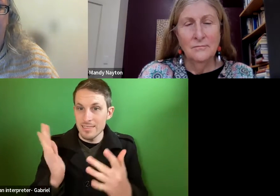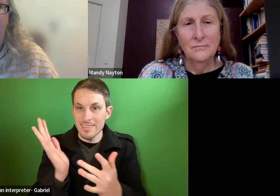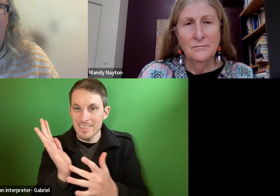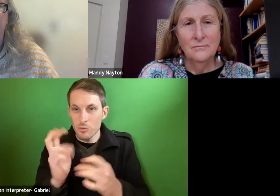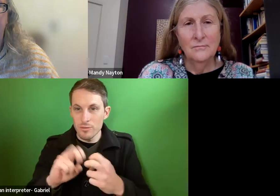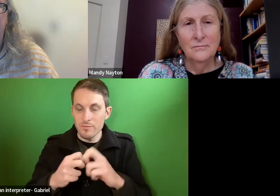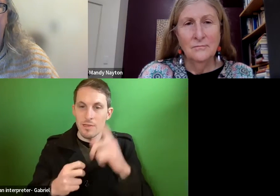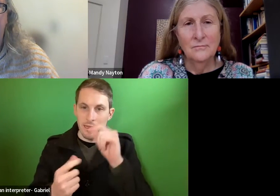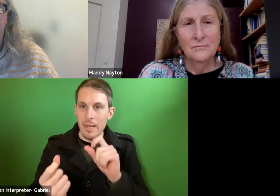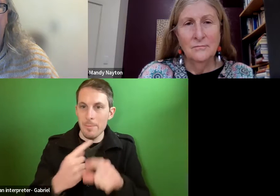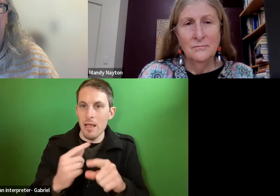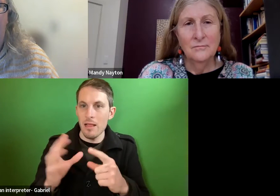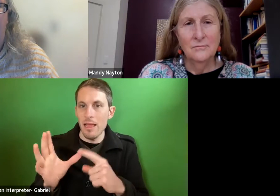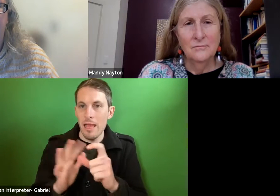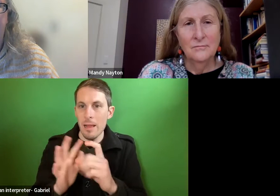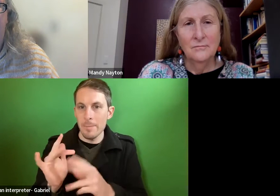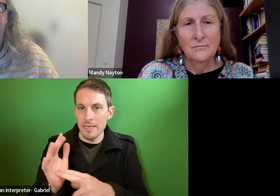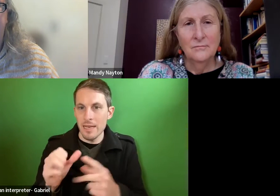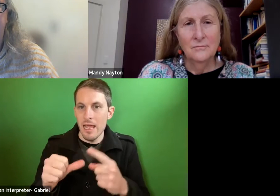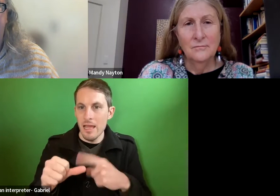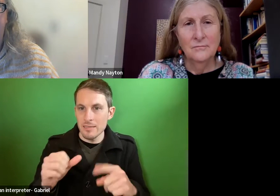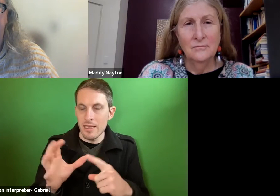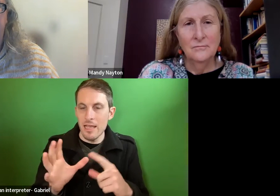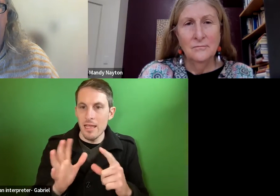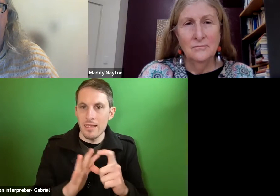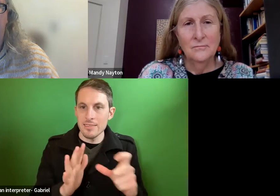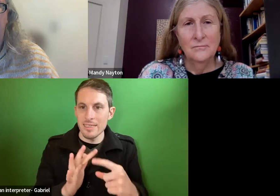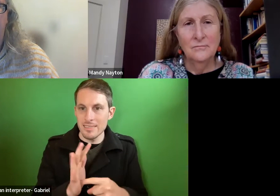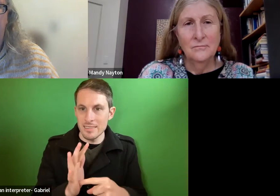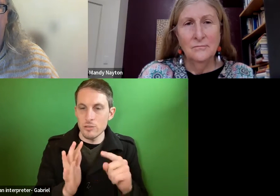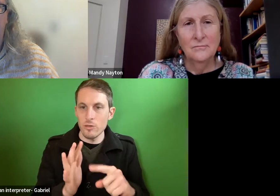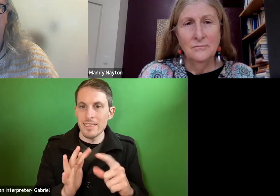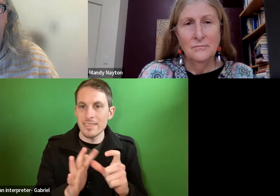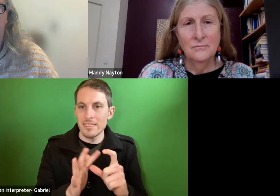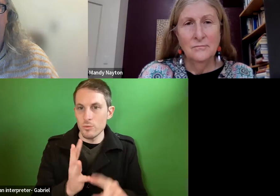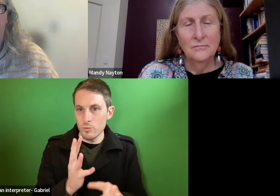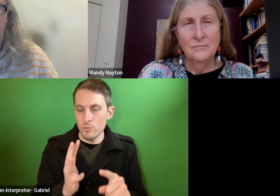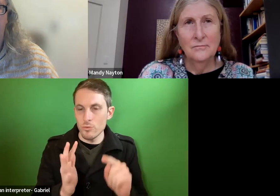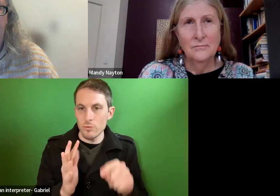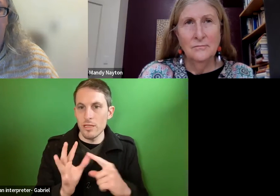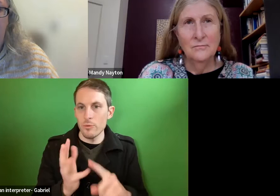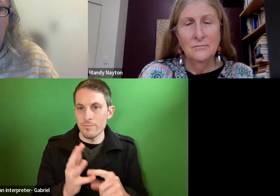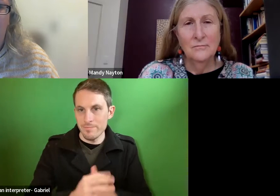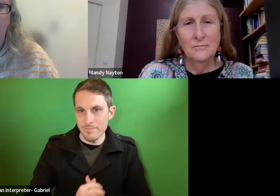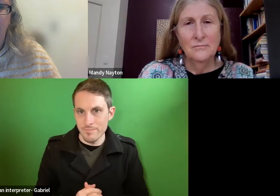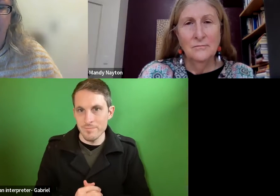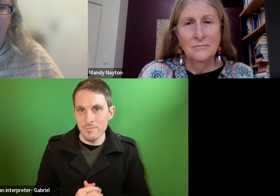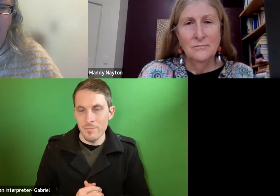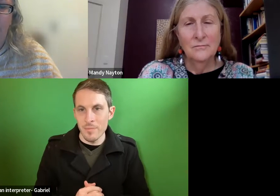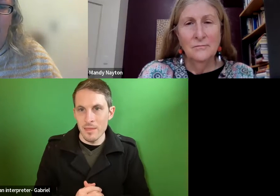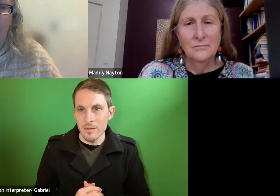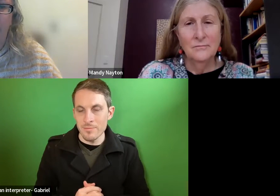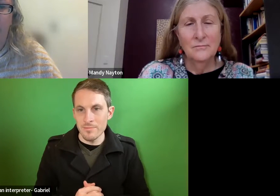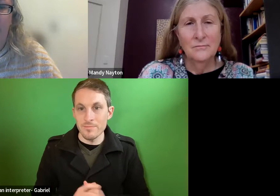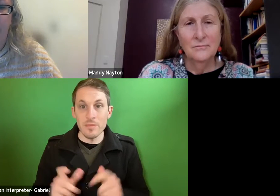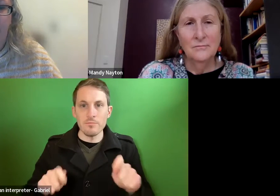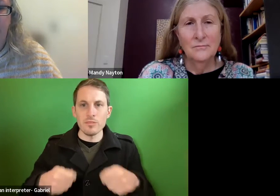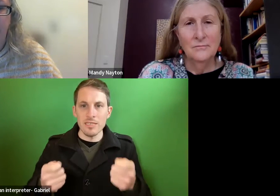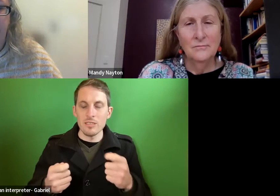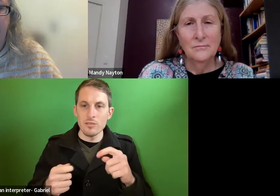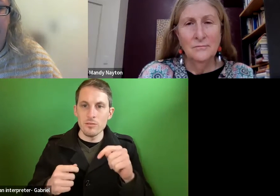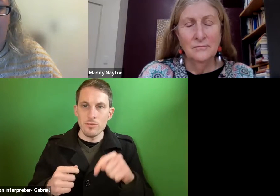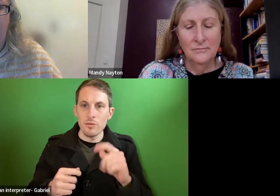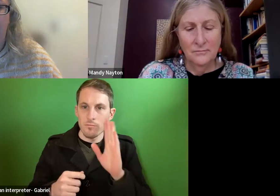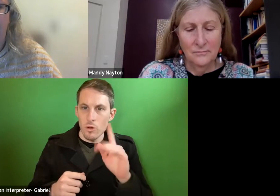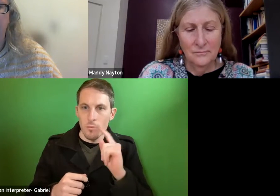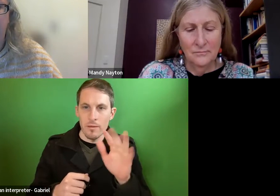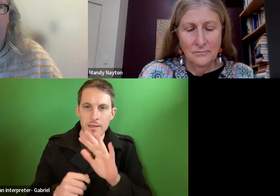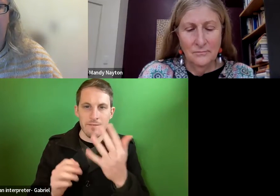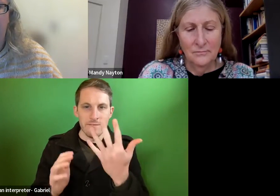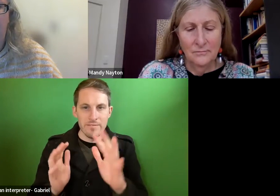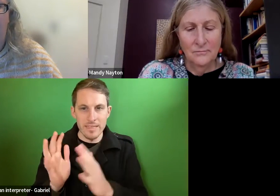at admin@adset.edu.au. The presentation will run for around 50 minutes and at the end we will have